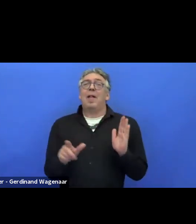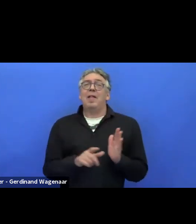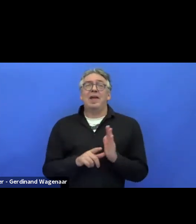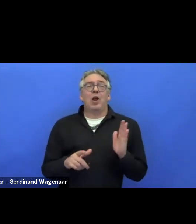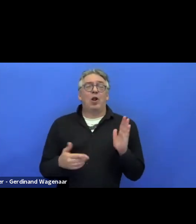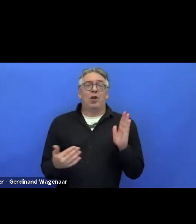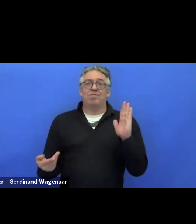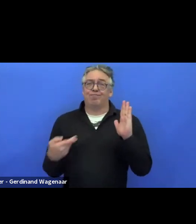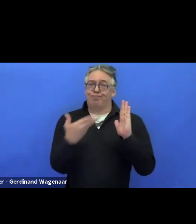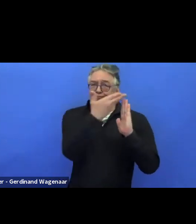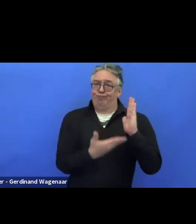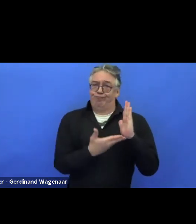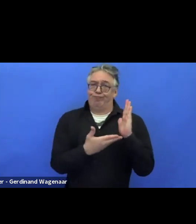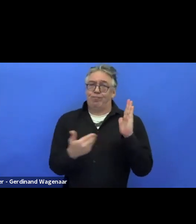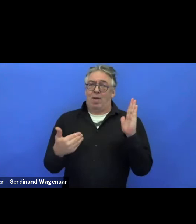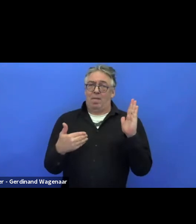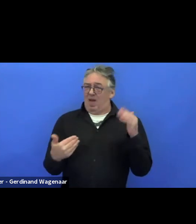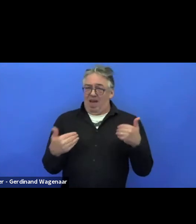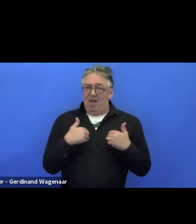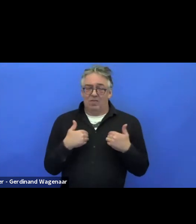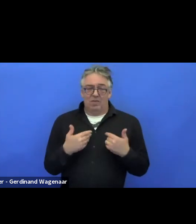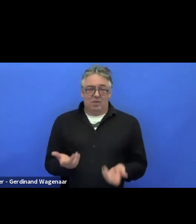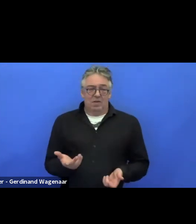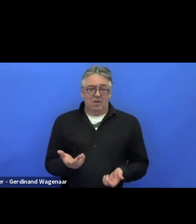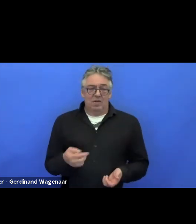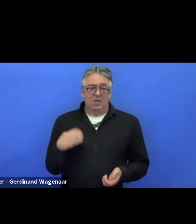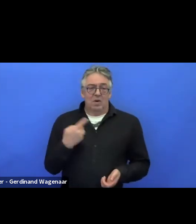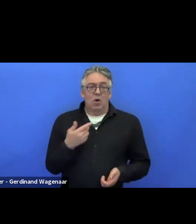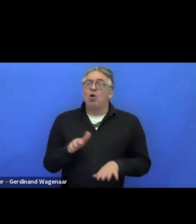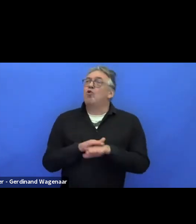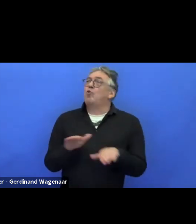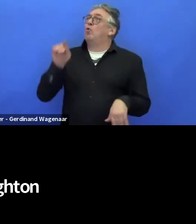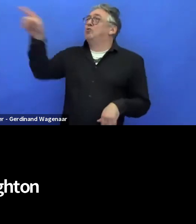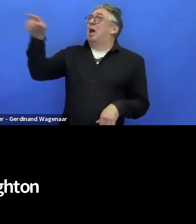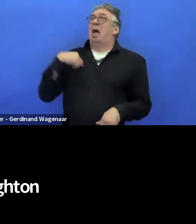I'll not analyse our legal basis. But we have the EU charter of fundamental rights,